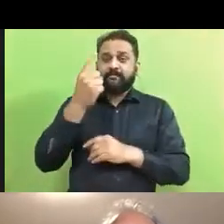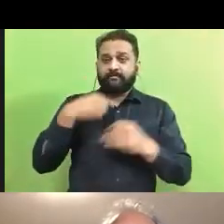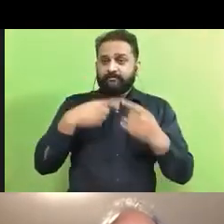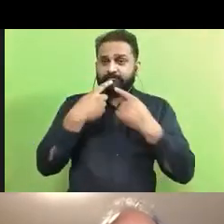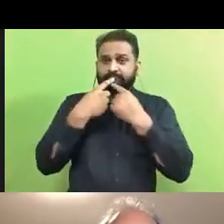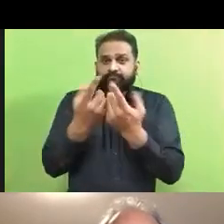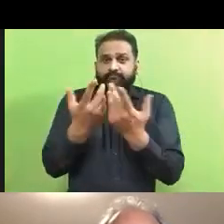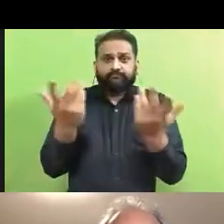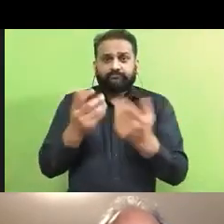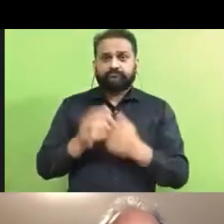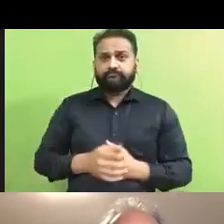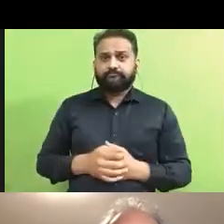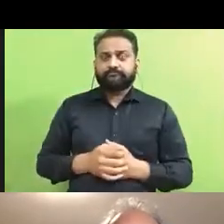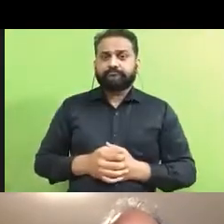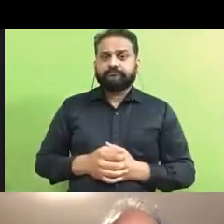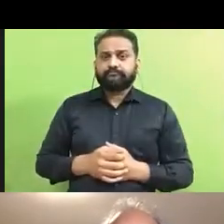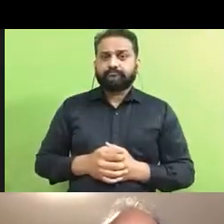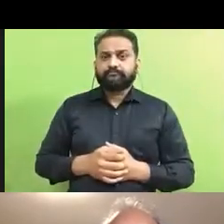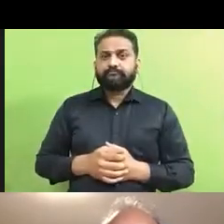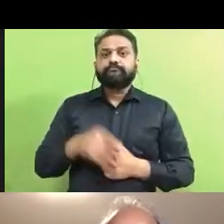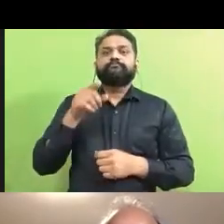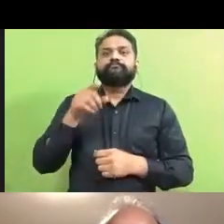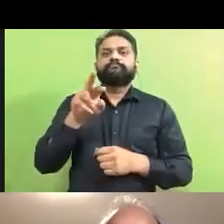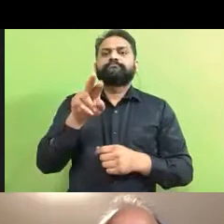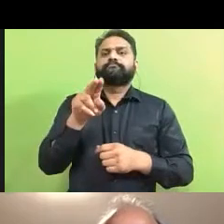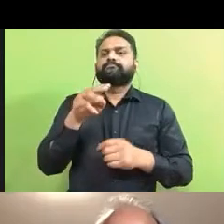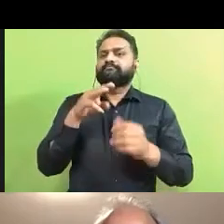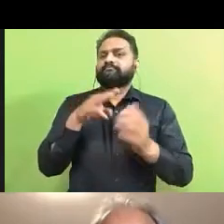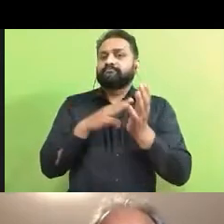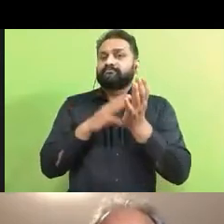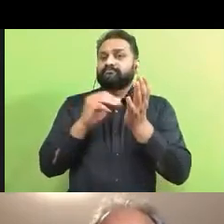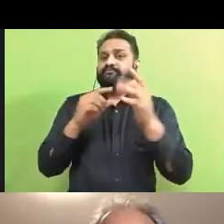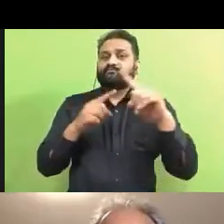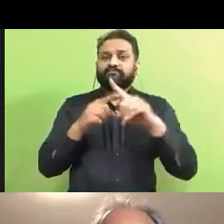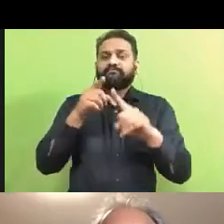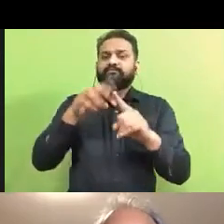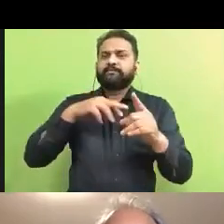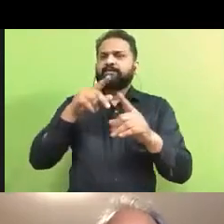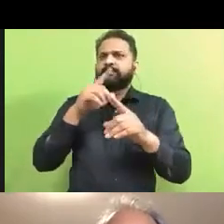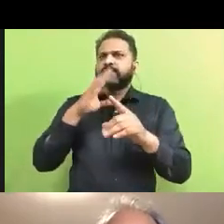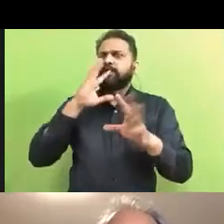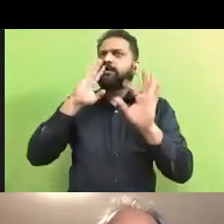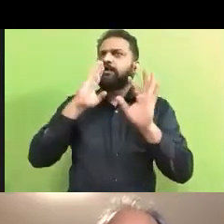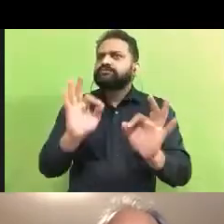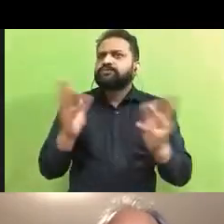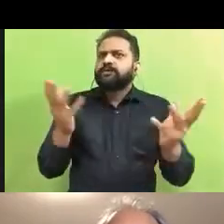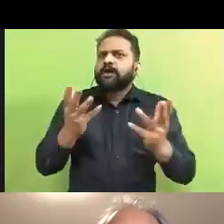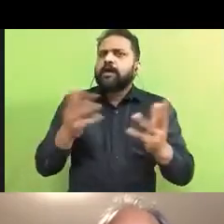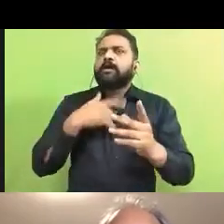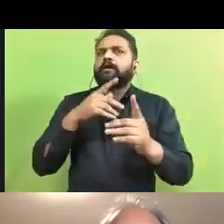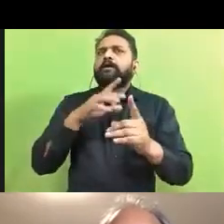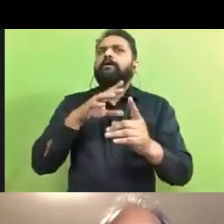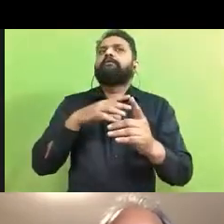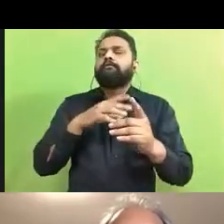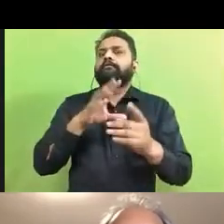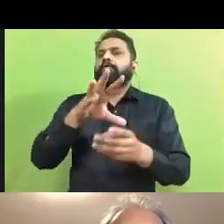in the vis-moot is that you have to deal with the facts and the facts is given in the moot problem